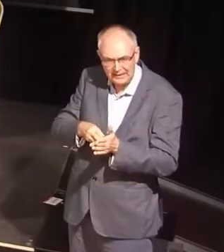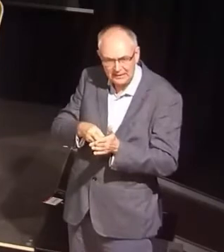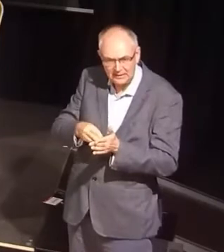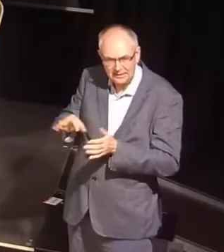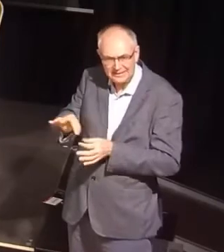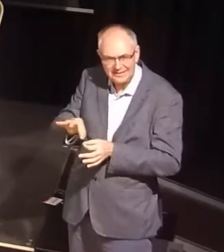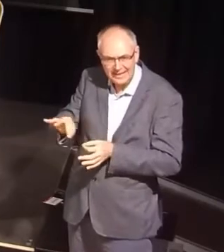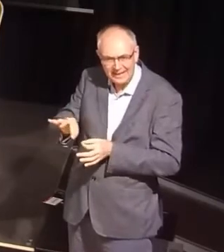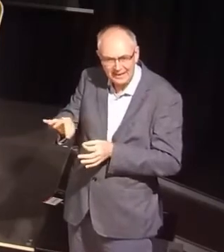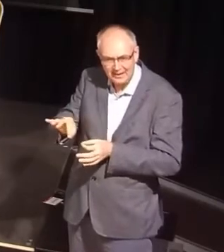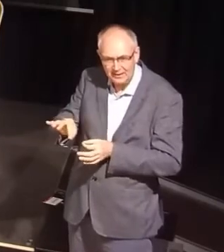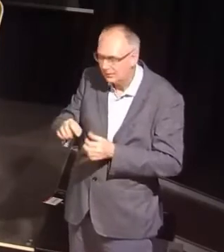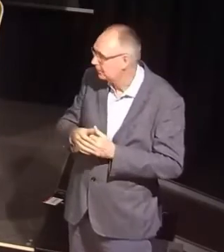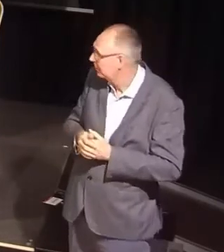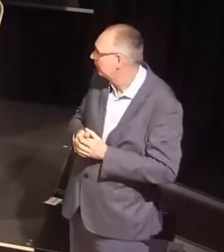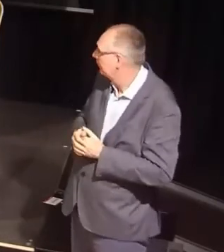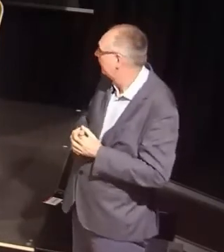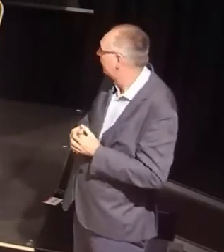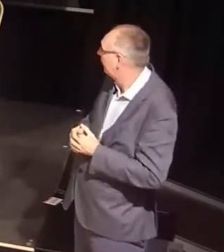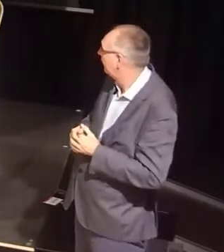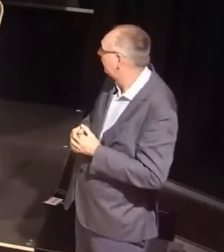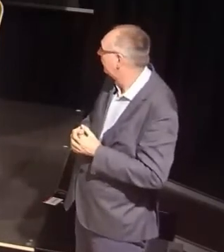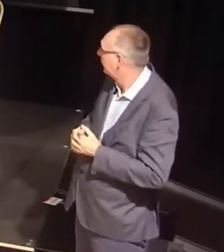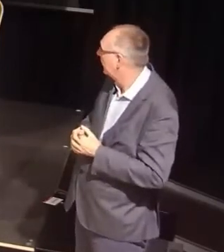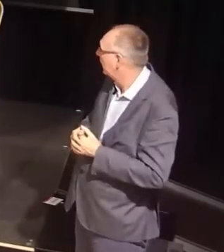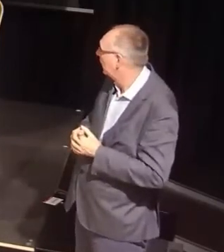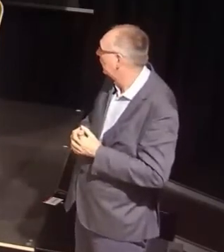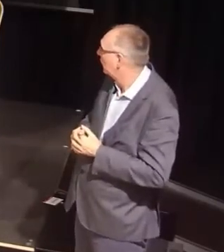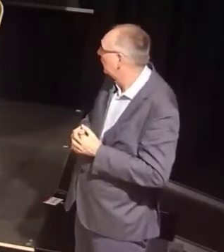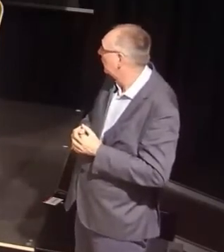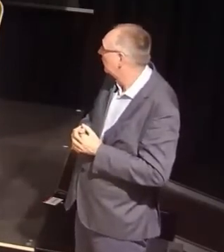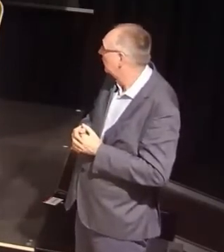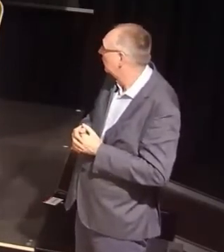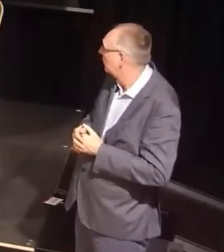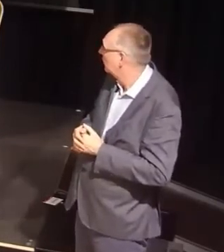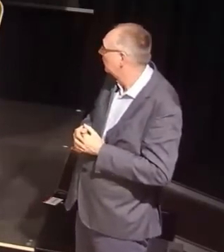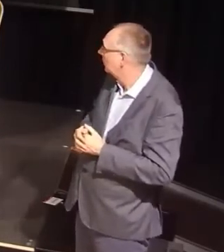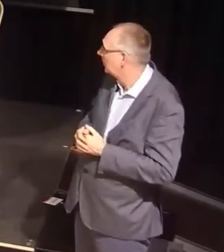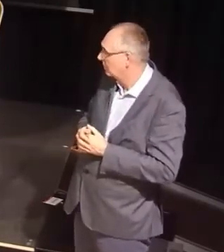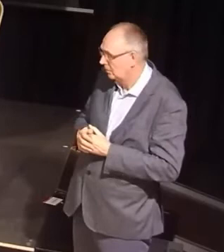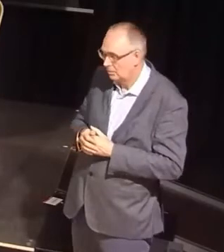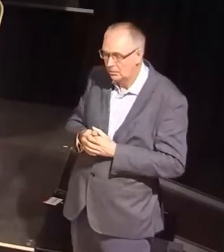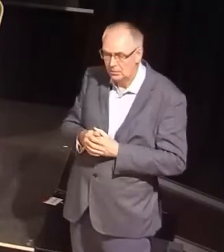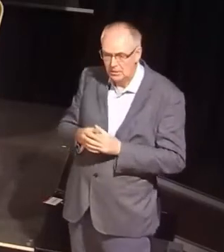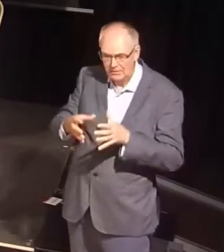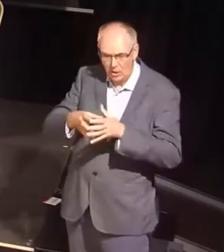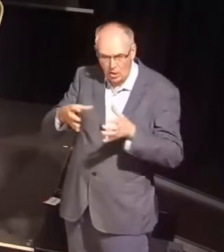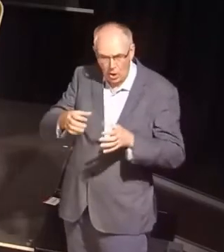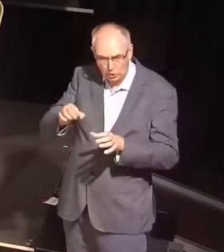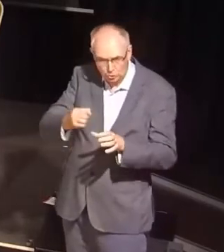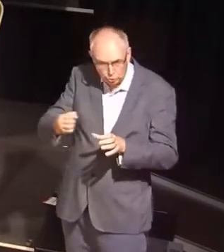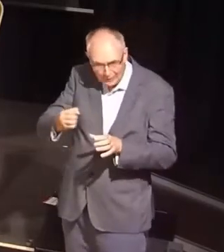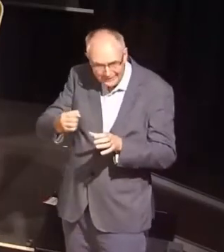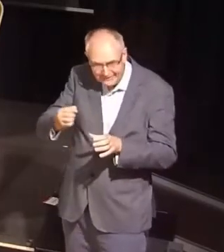with a switch directly, so you have to trick it to work. Large joystick, large switch for the menus and items...